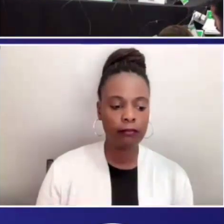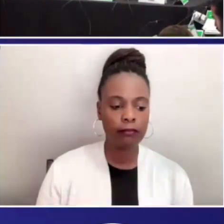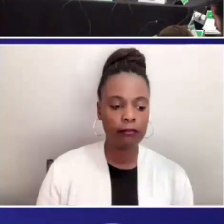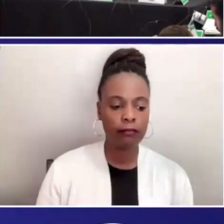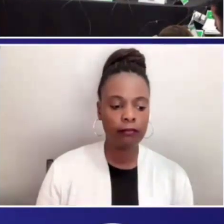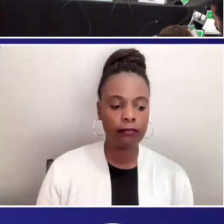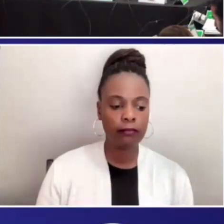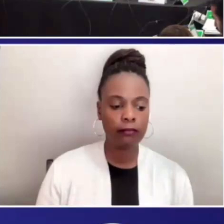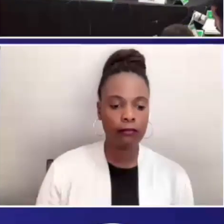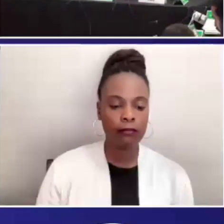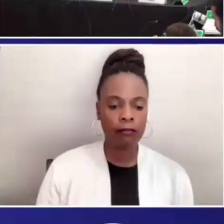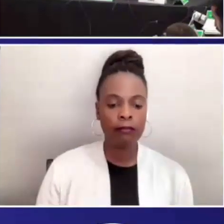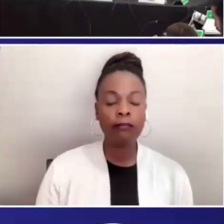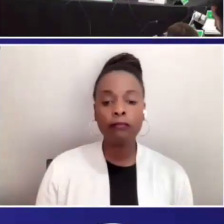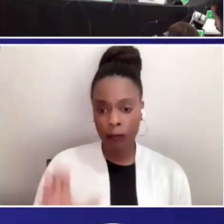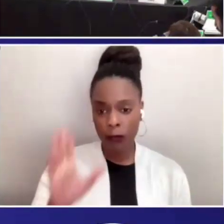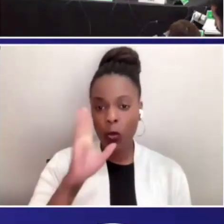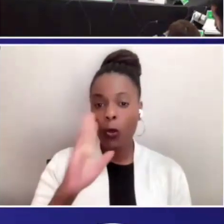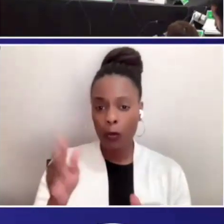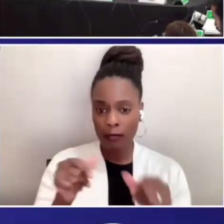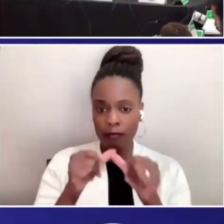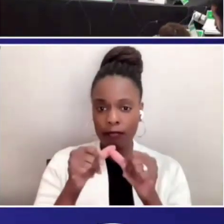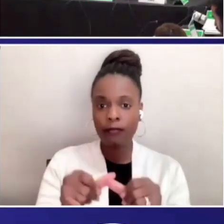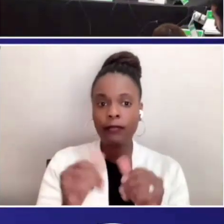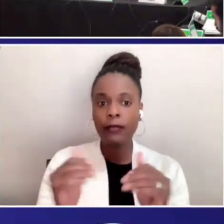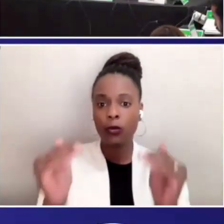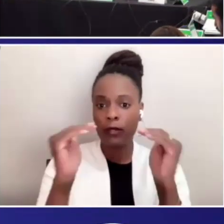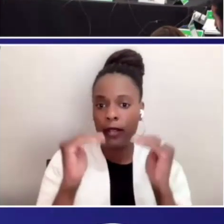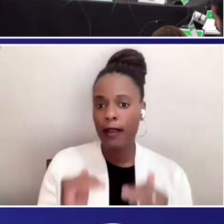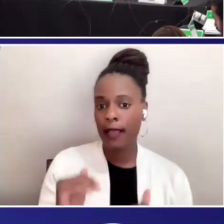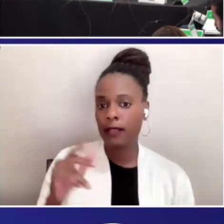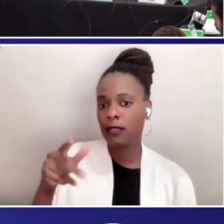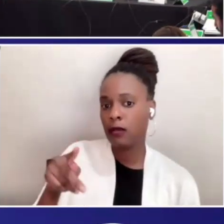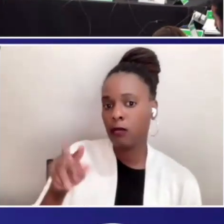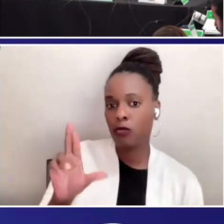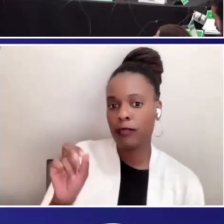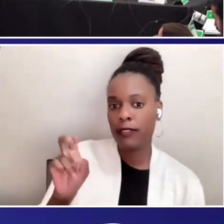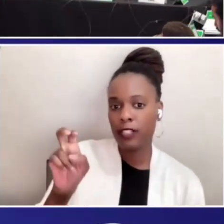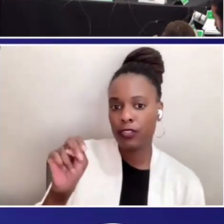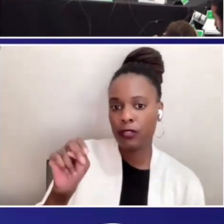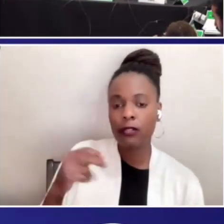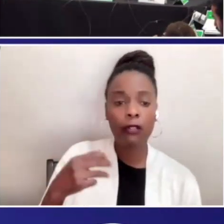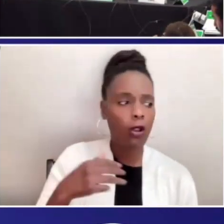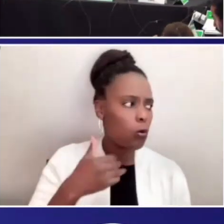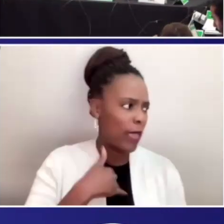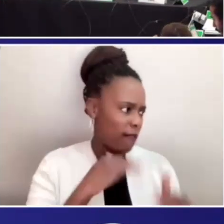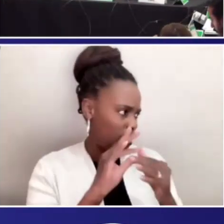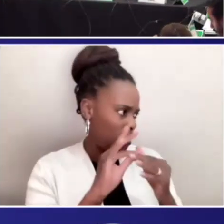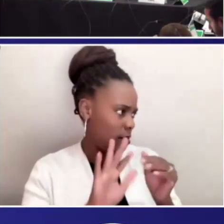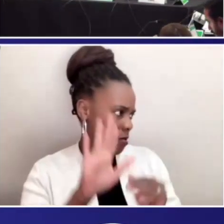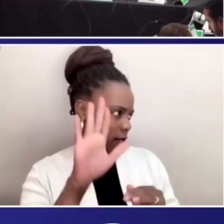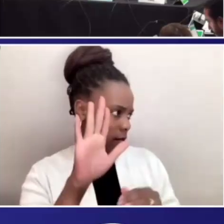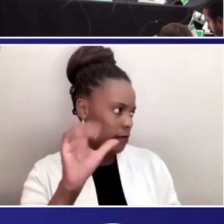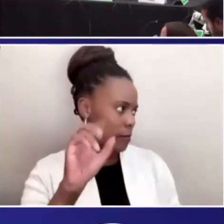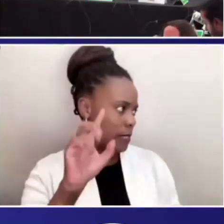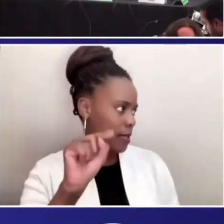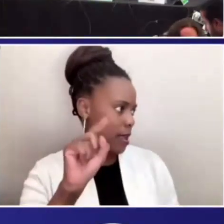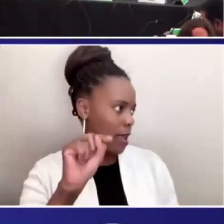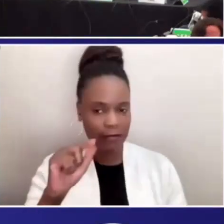Absolutely. So we will just move on to the next provision while you're doing that. We have a card up, Tamy, from Scott. We will not move on to the next provision